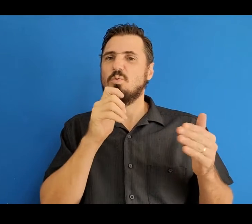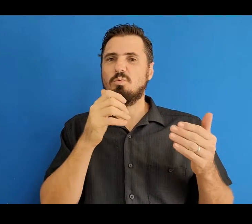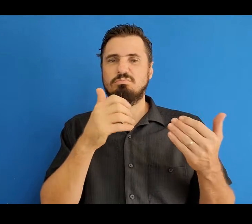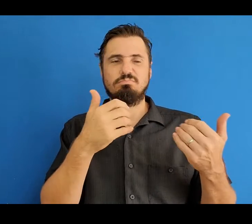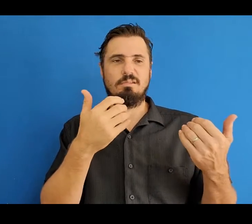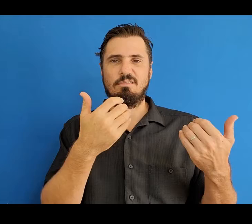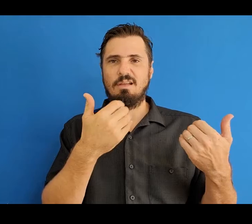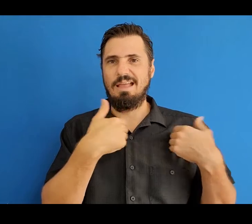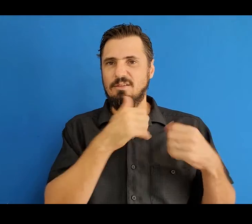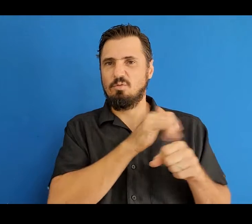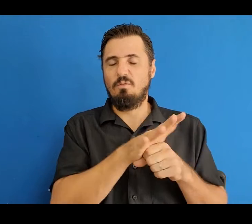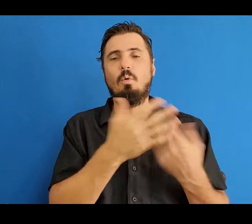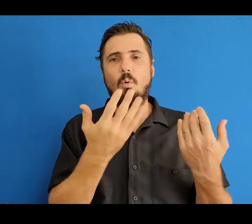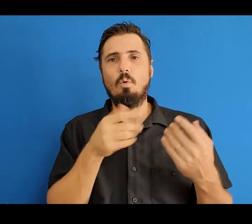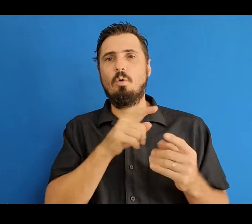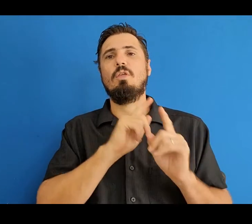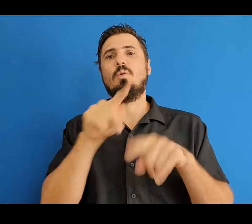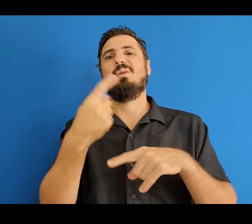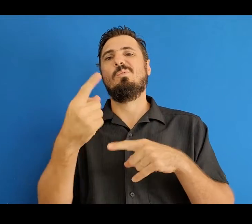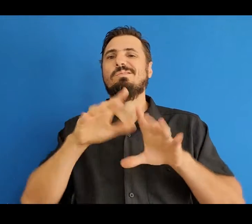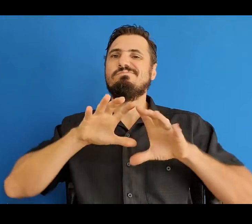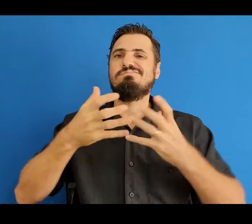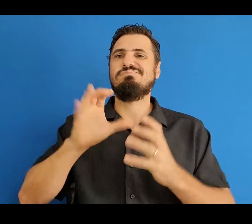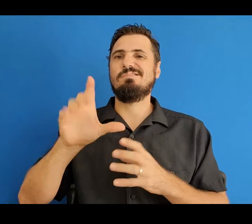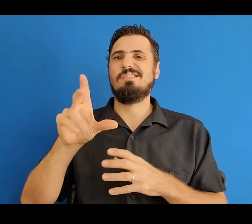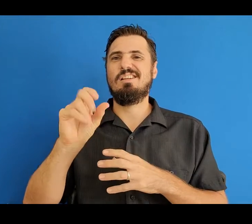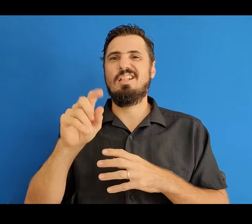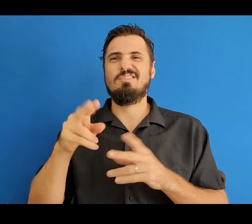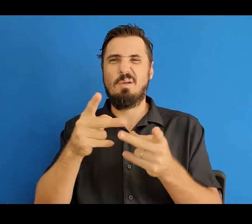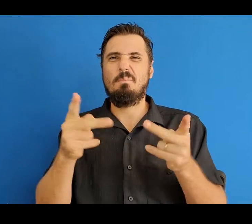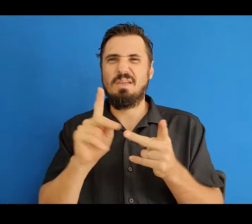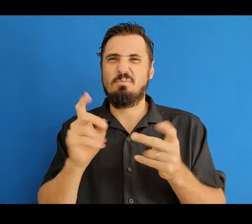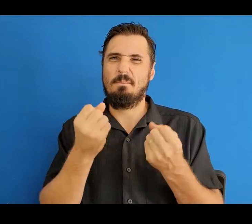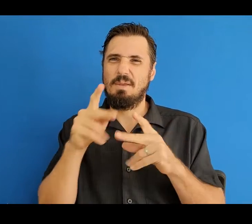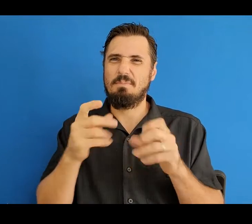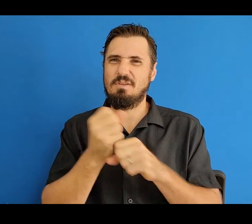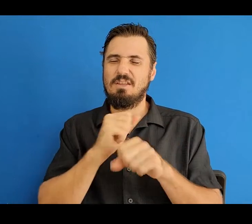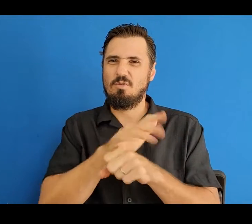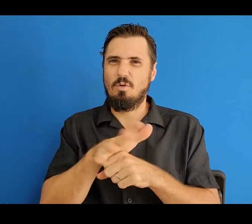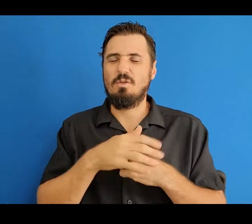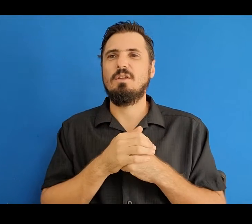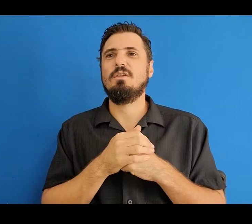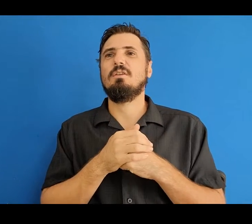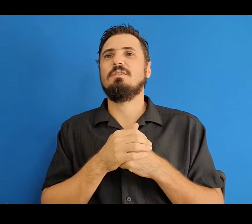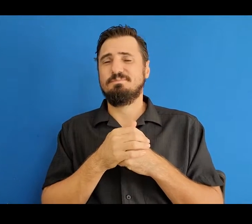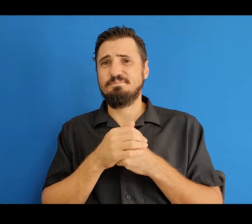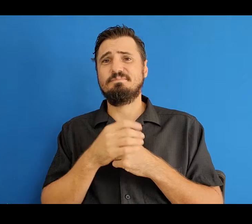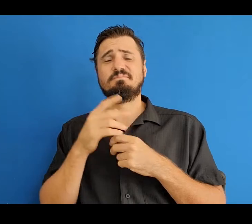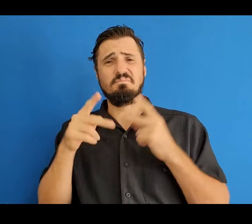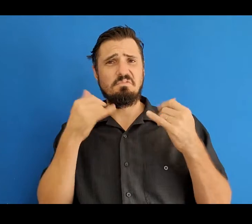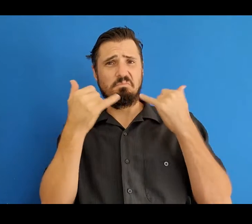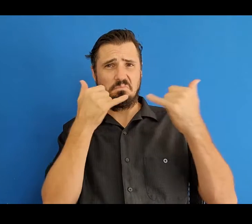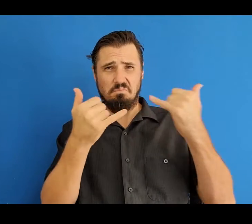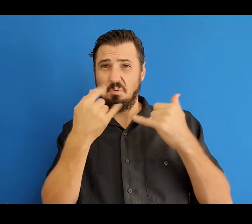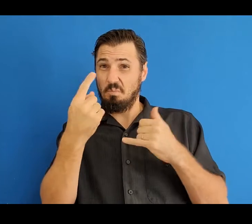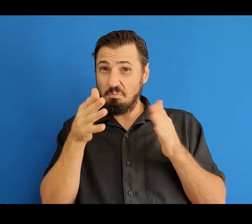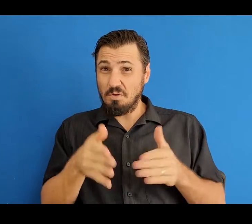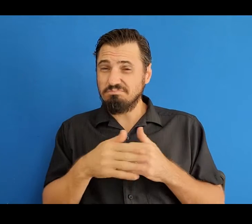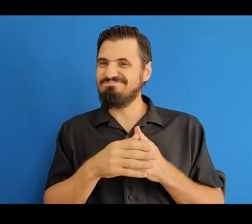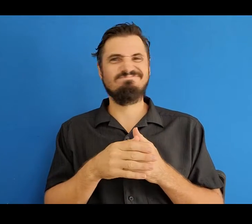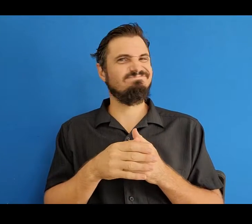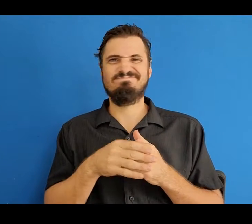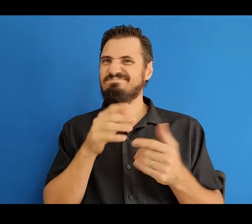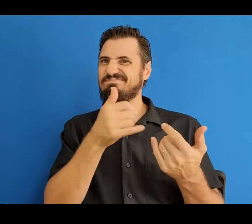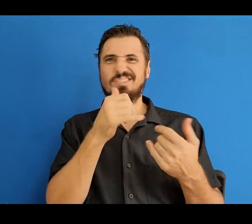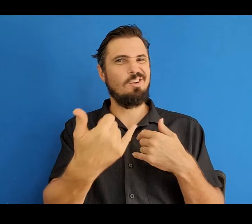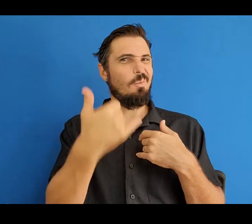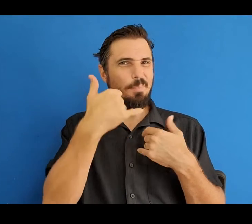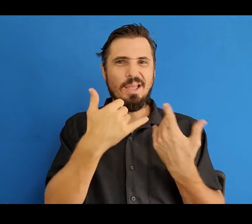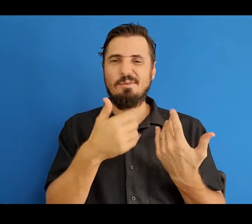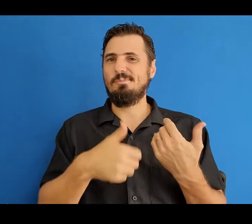cluster. The remaining 3 cases have no known source of infection, including 1 whom investigators have been unable to reach after repeated attempts or who has refused to provide